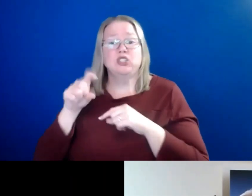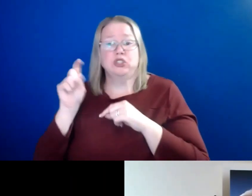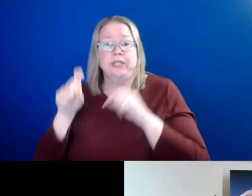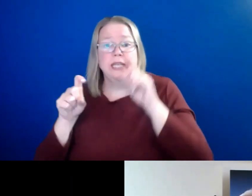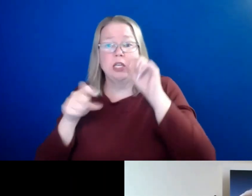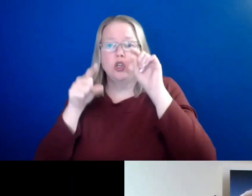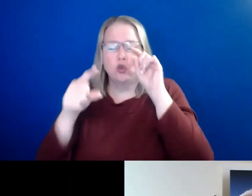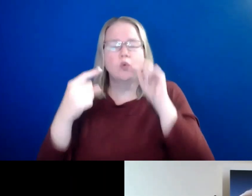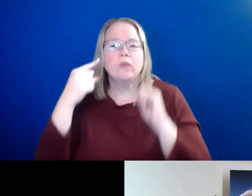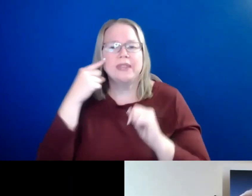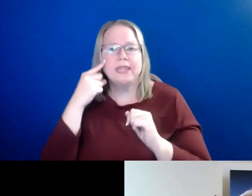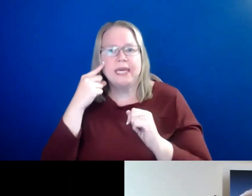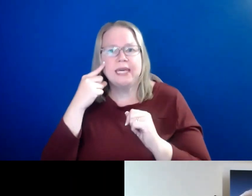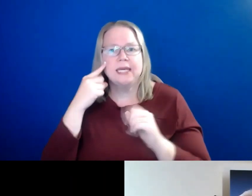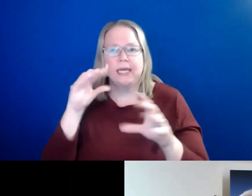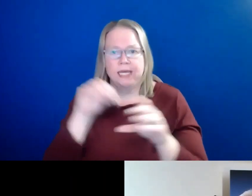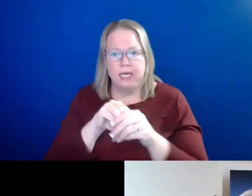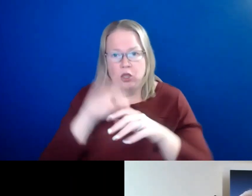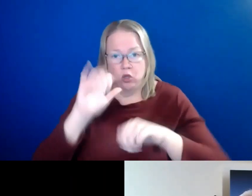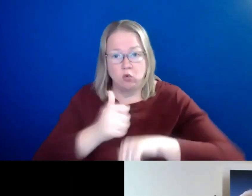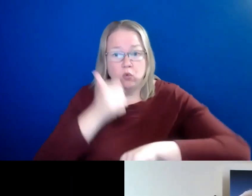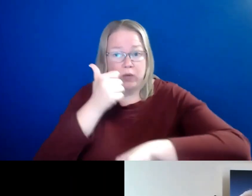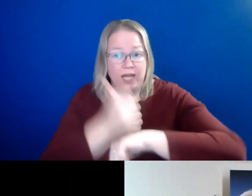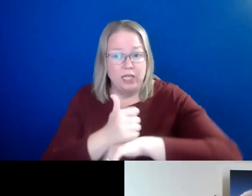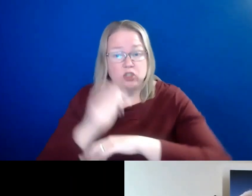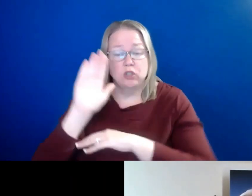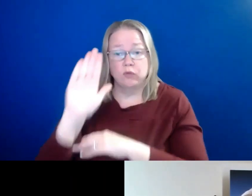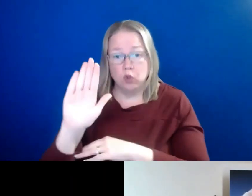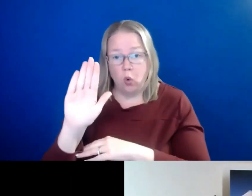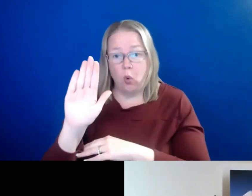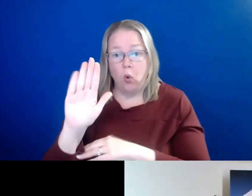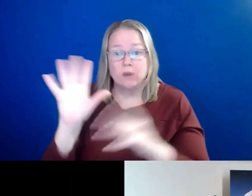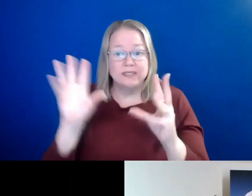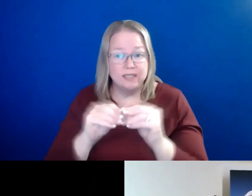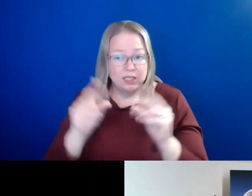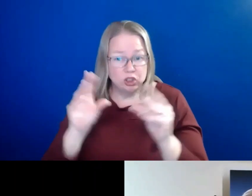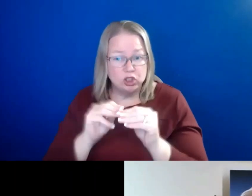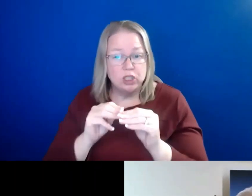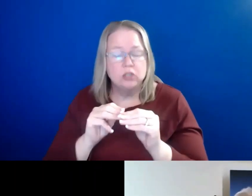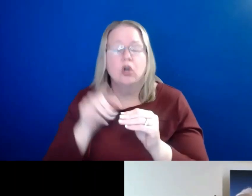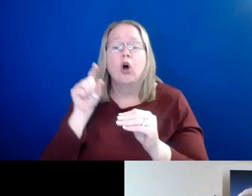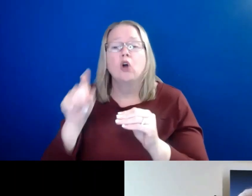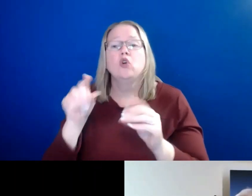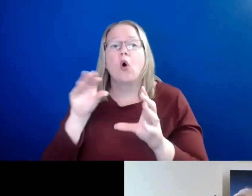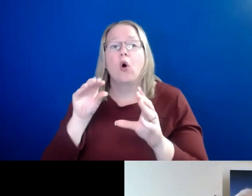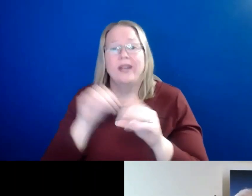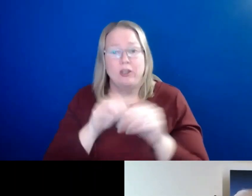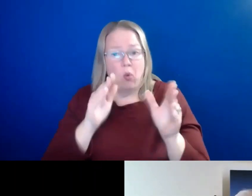12:59:58 think in the creation of your session 13:00:02 , if you are an organizer or chair,